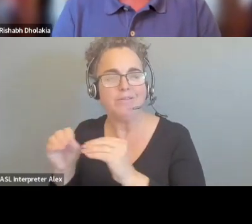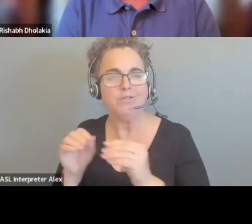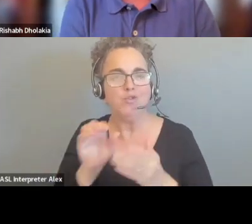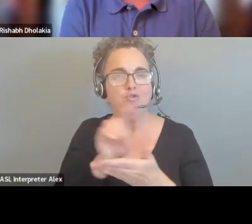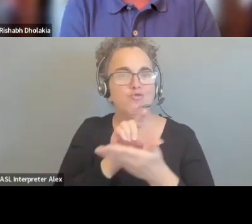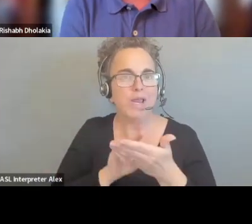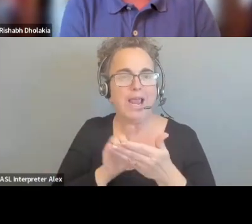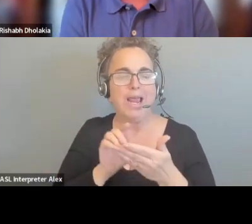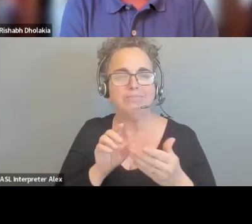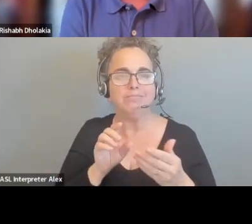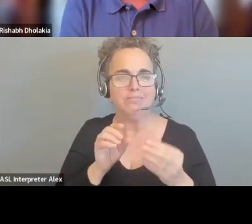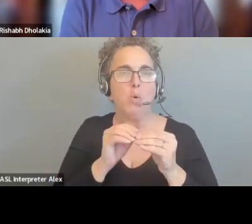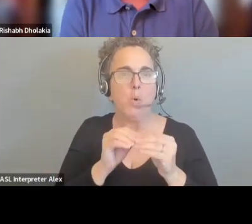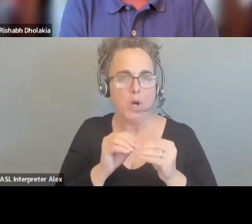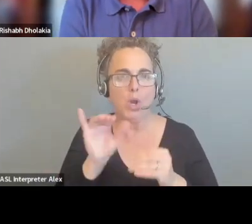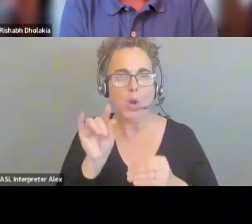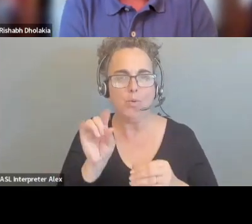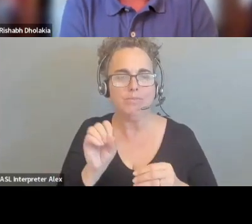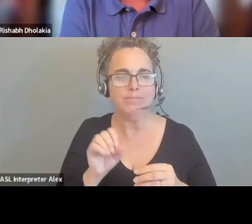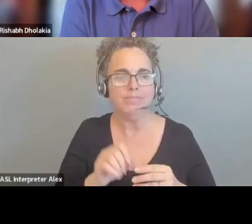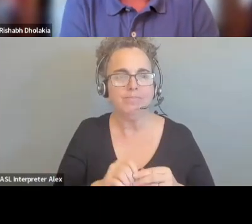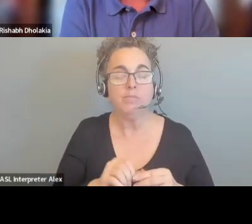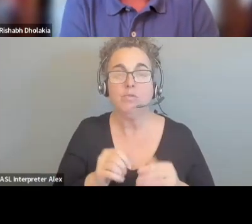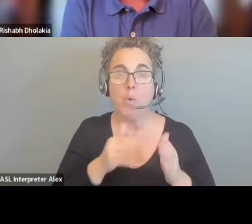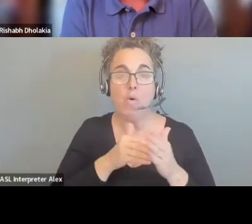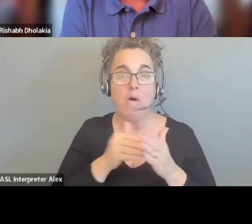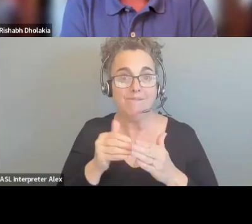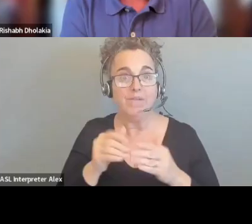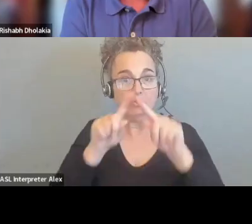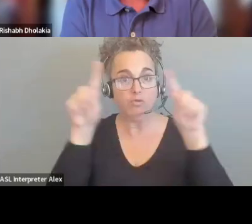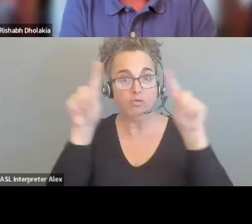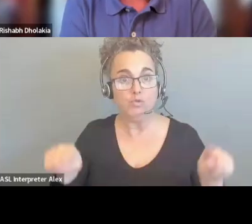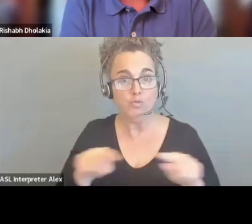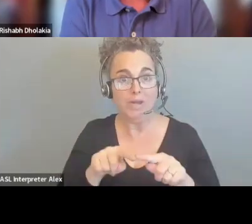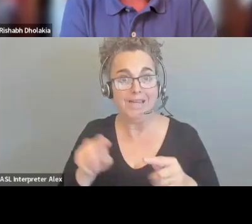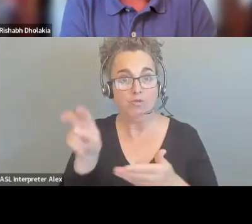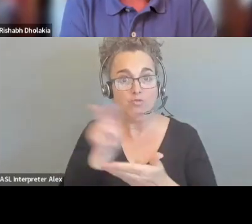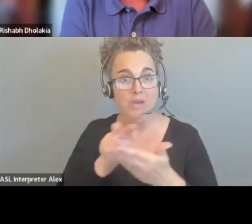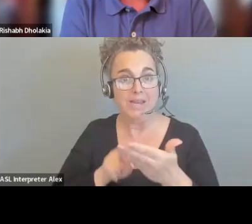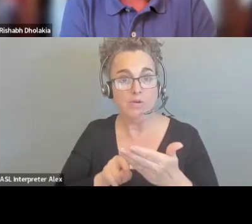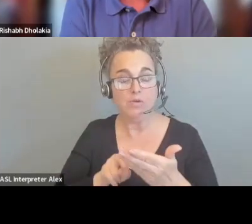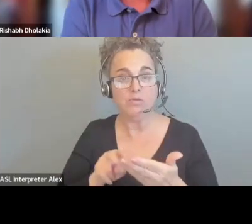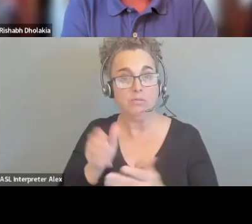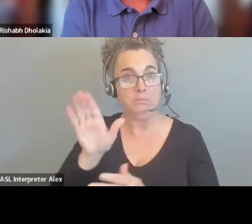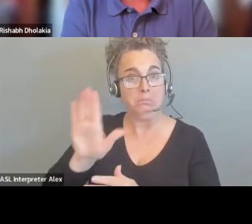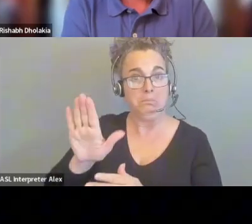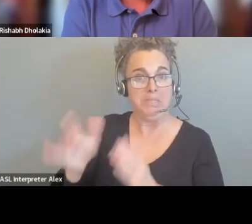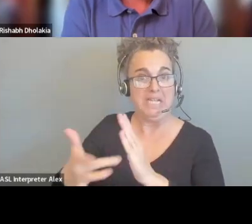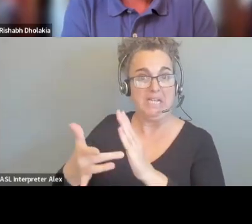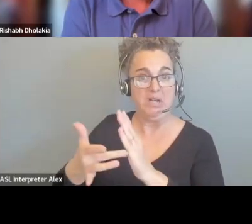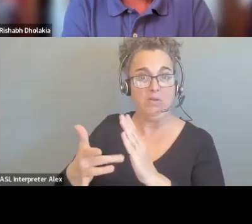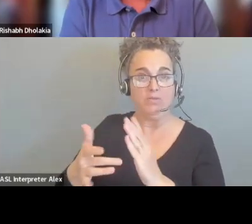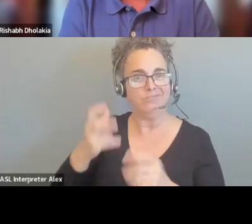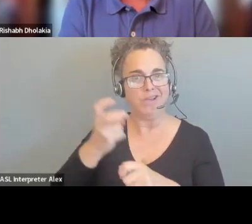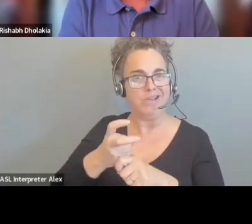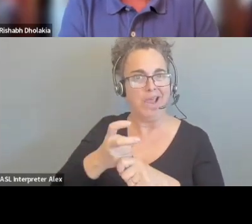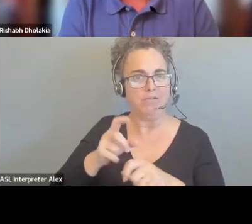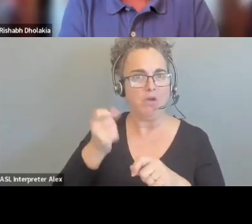A lot. An issue that a lot of screen readers have specifically with understanding code is understanding where indentations are.